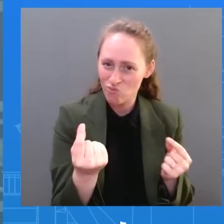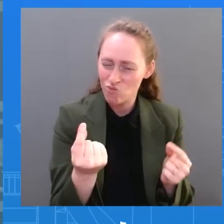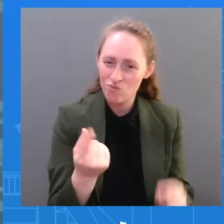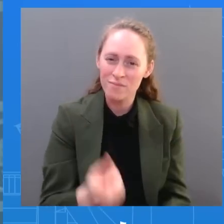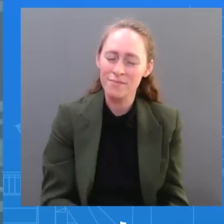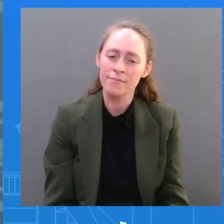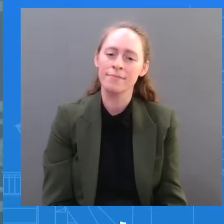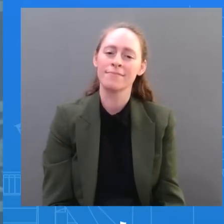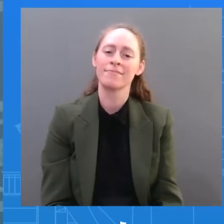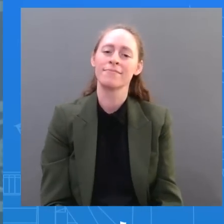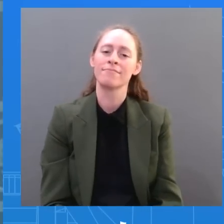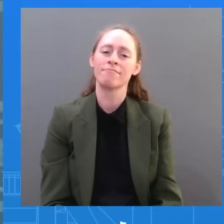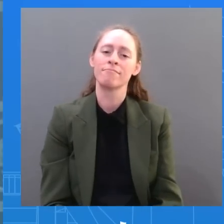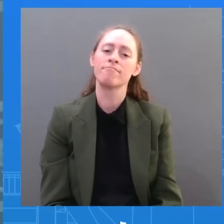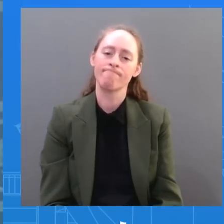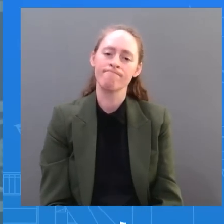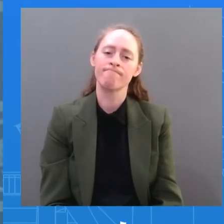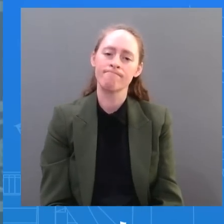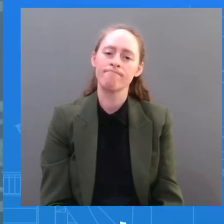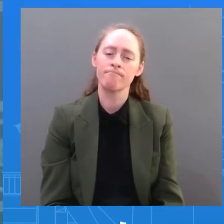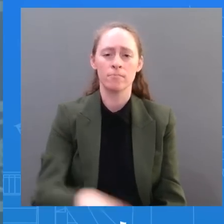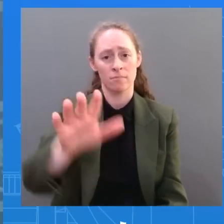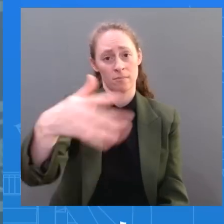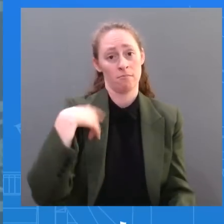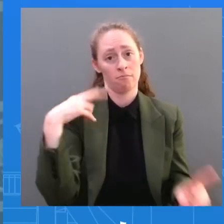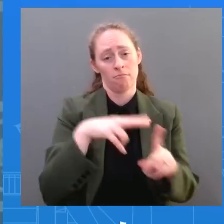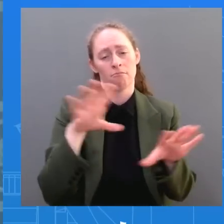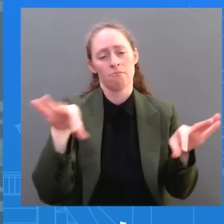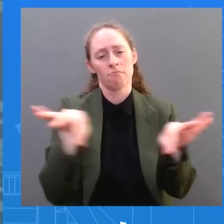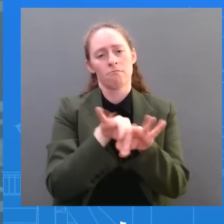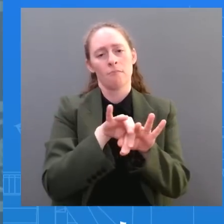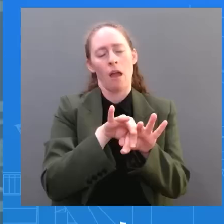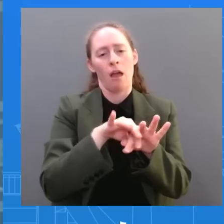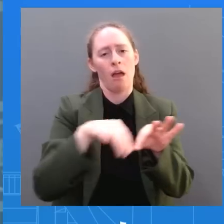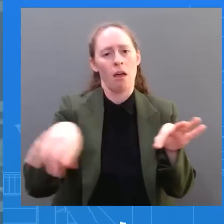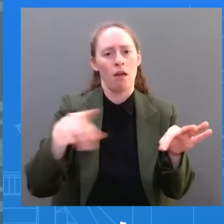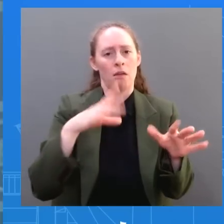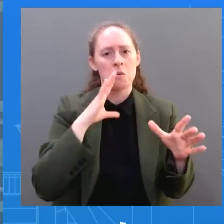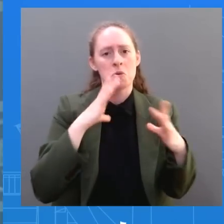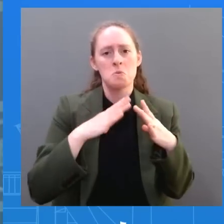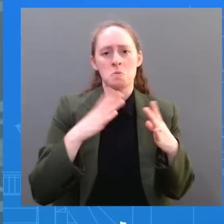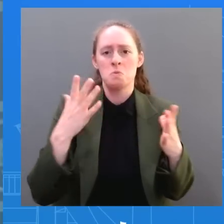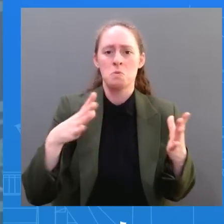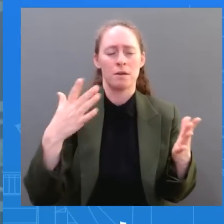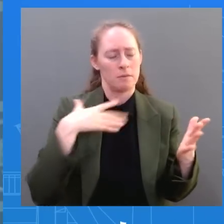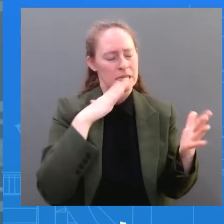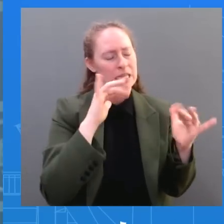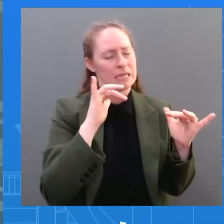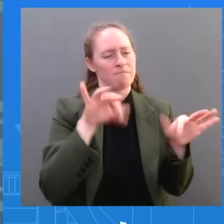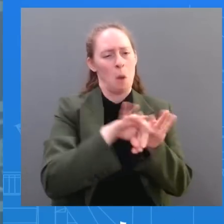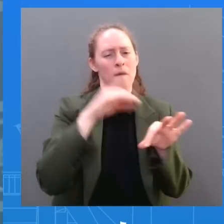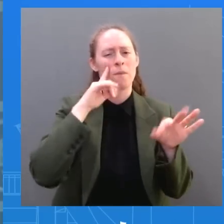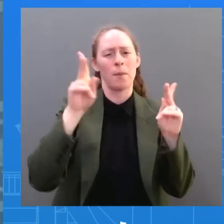We are -- we are going to continue to have those conversations on the Hill. As you know, we don't read out any personal conversations,